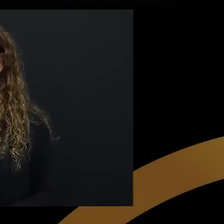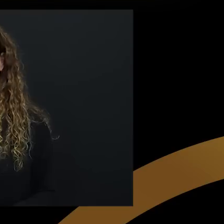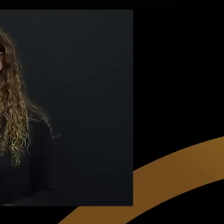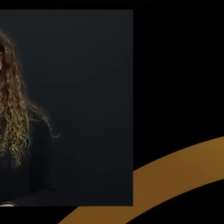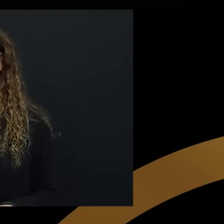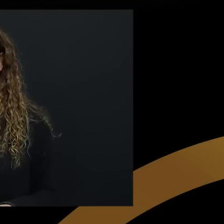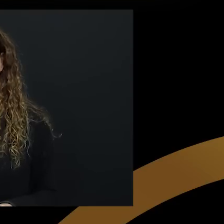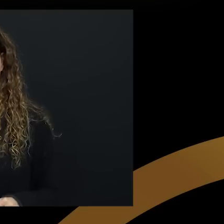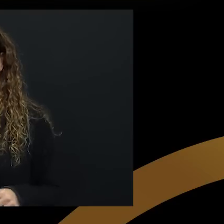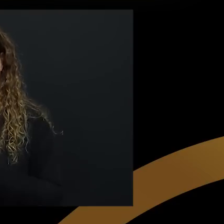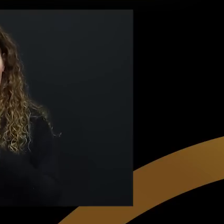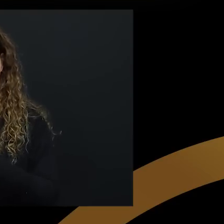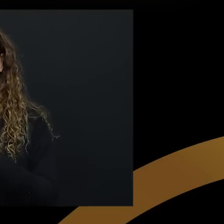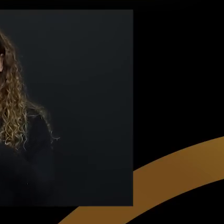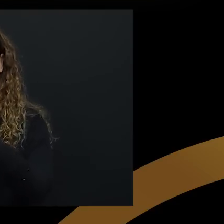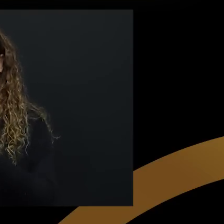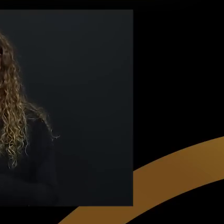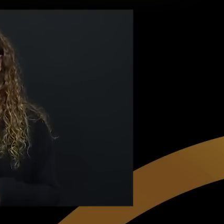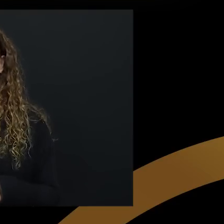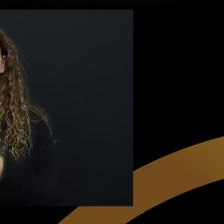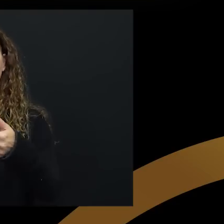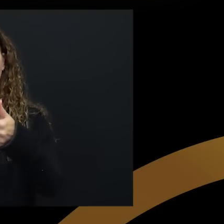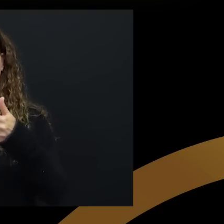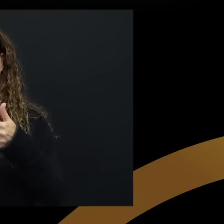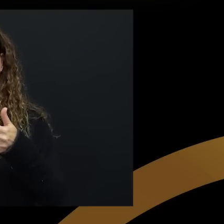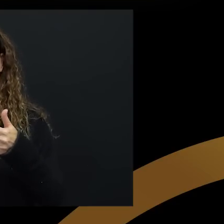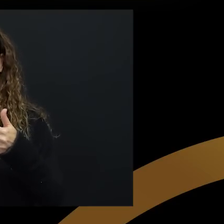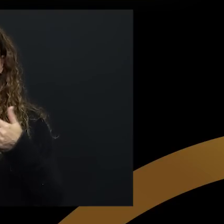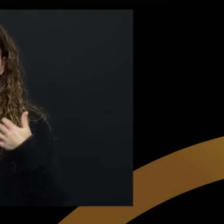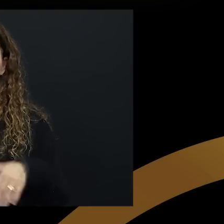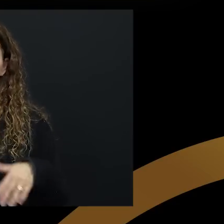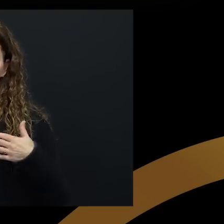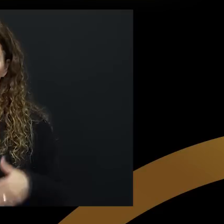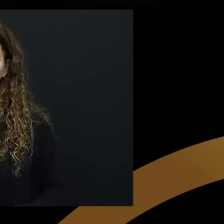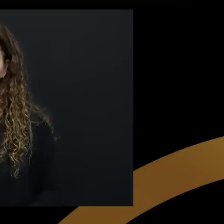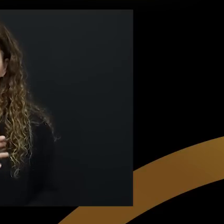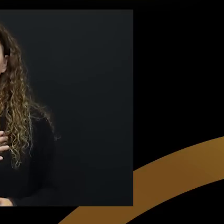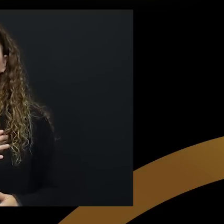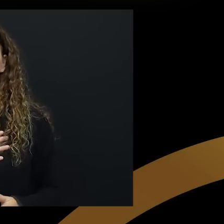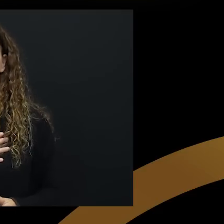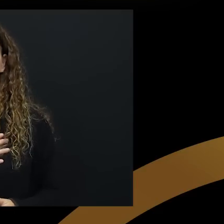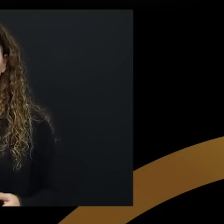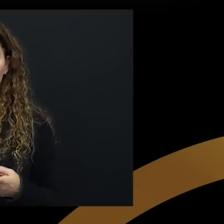this year received the Helen Keller Services Award. This means a lot to Be My Eyes